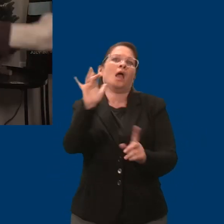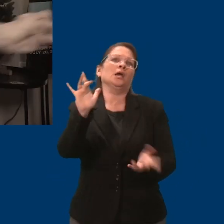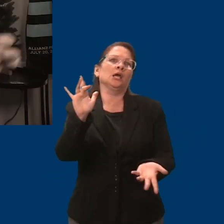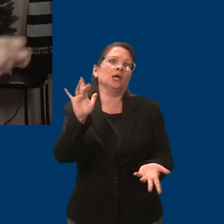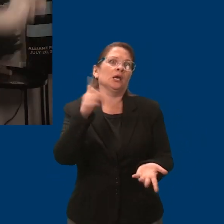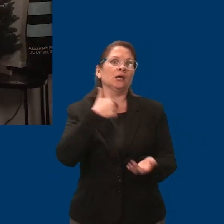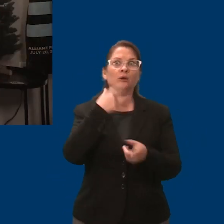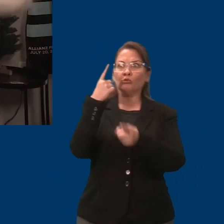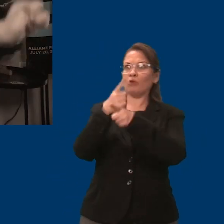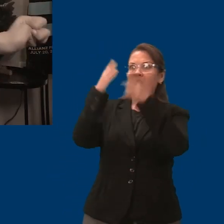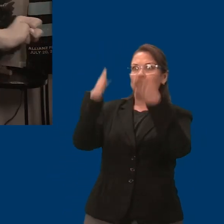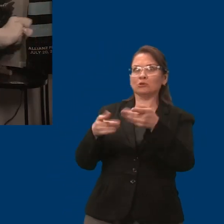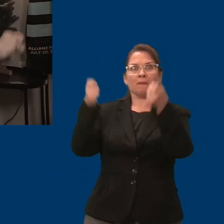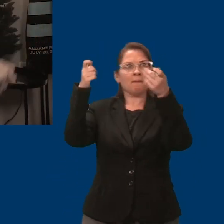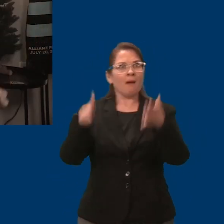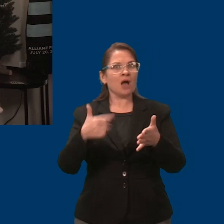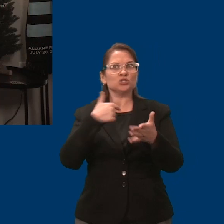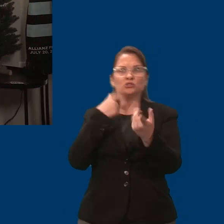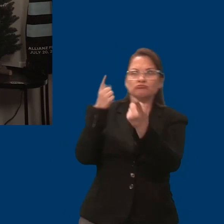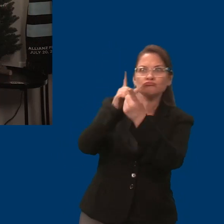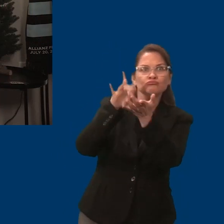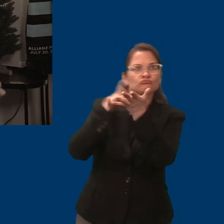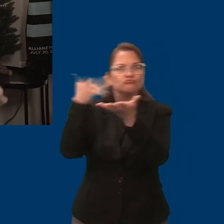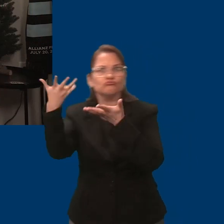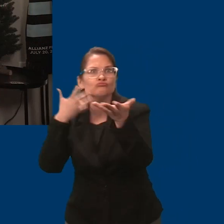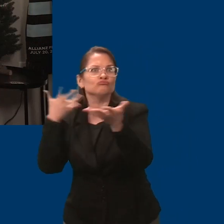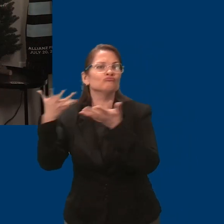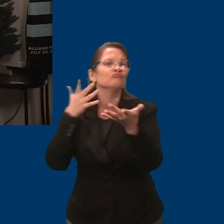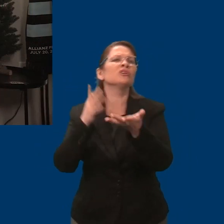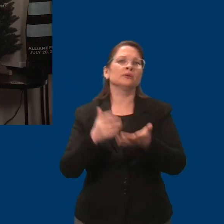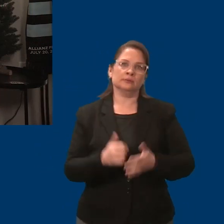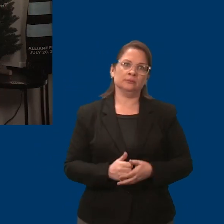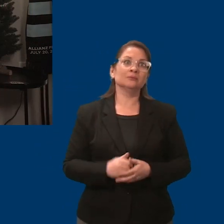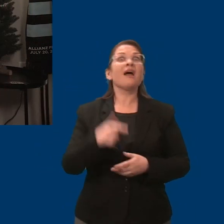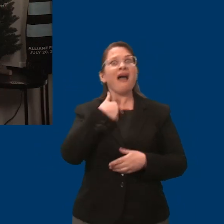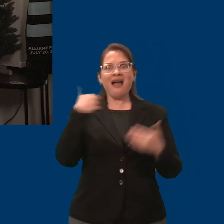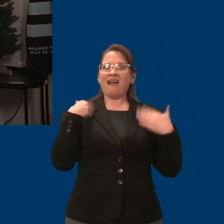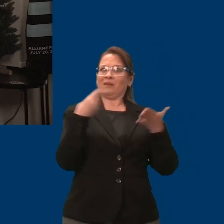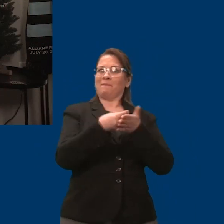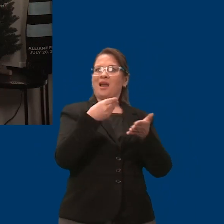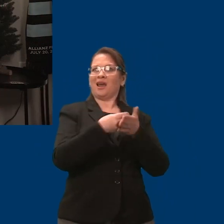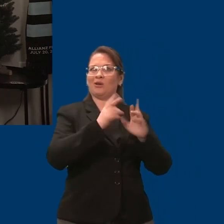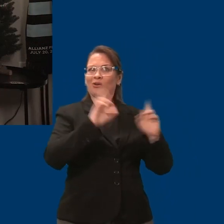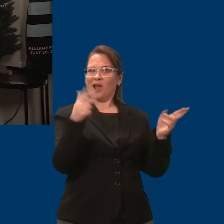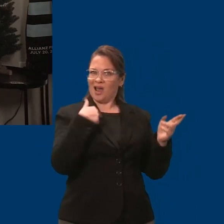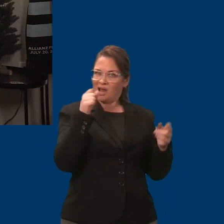and that I had enough savings in my ABLE account to help me pay my rent this past year.